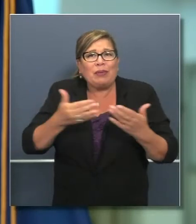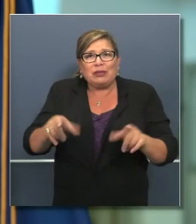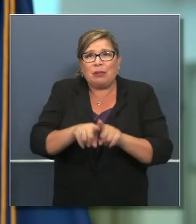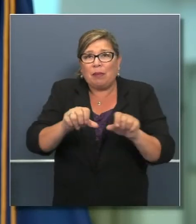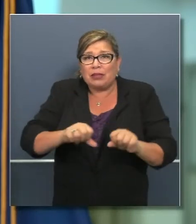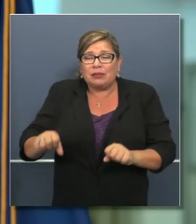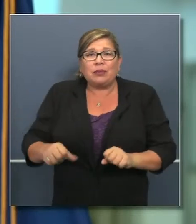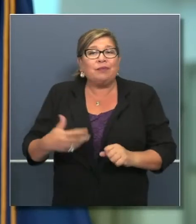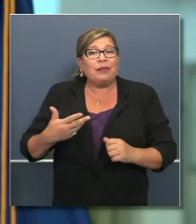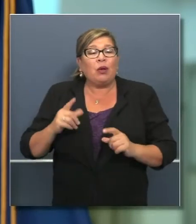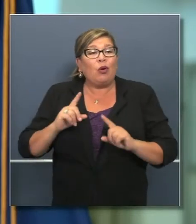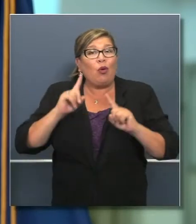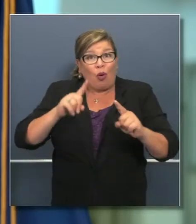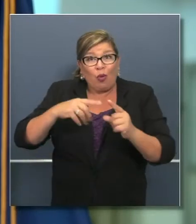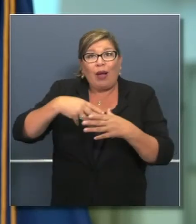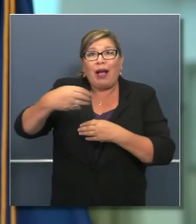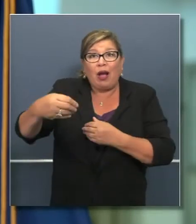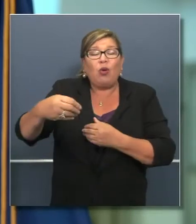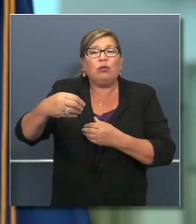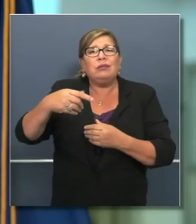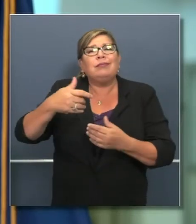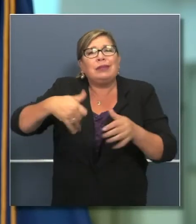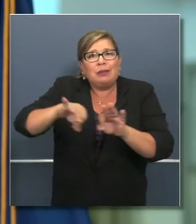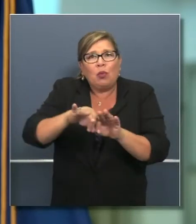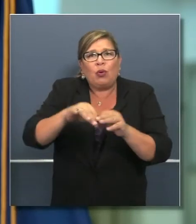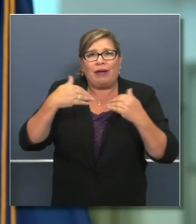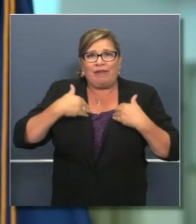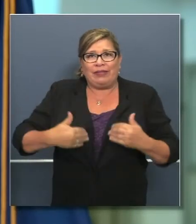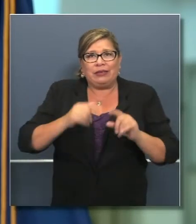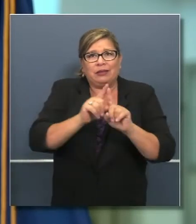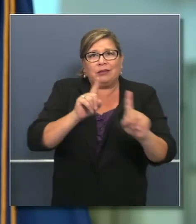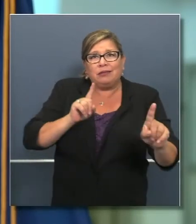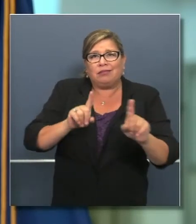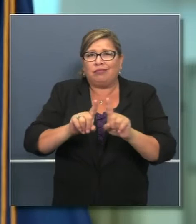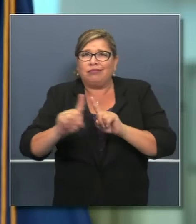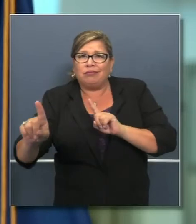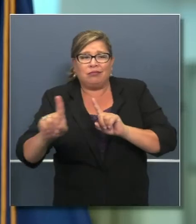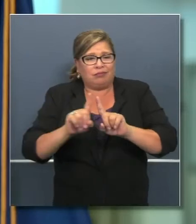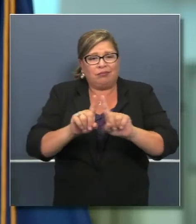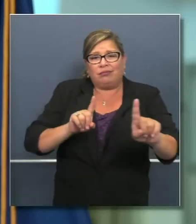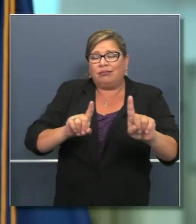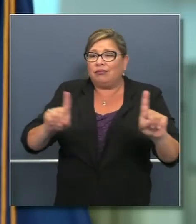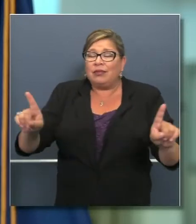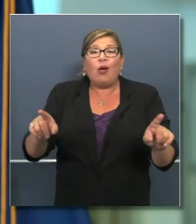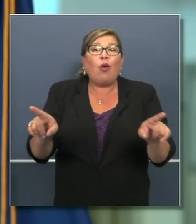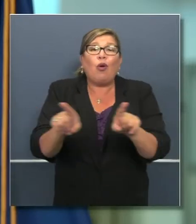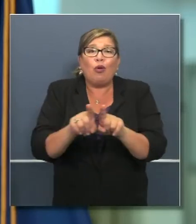of the importance of practicing safe physical distancing but also wearing face coverings